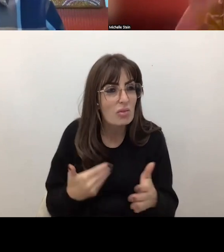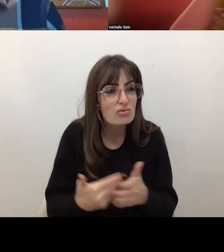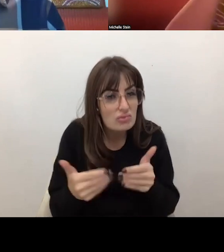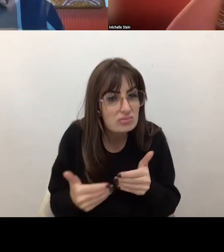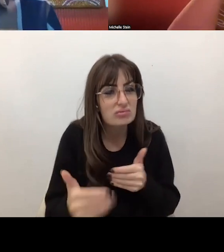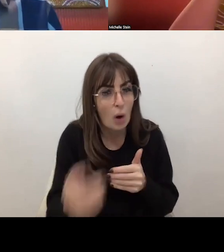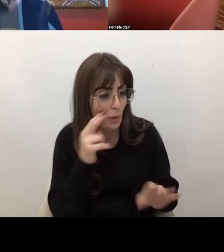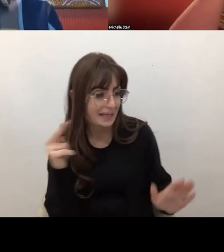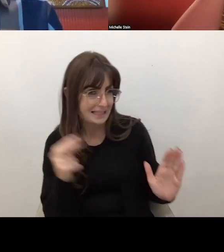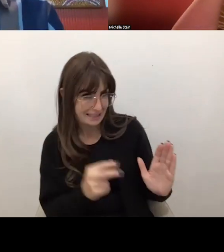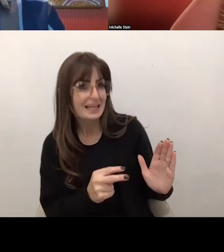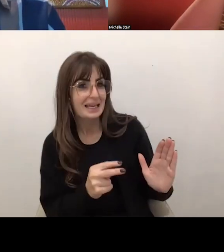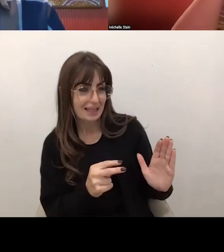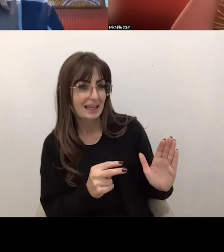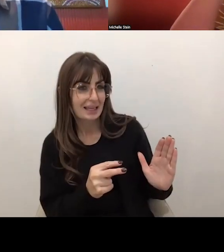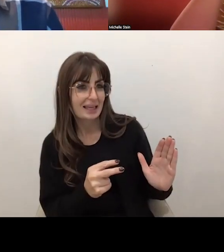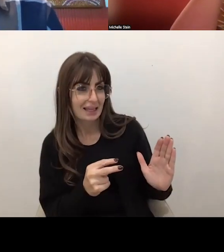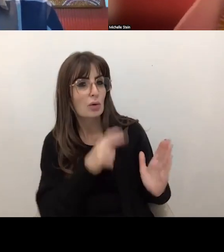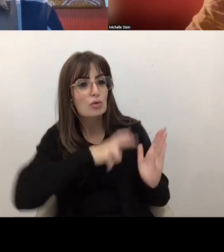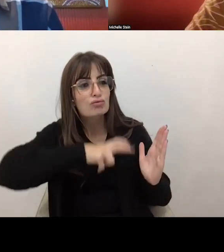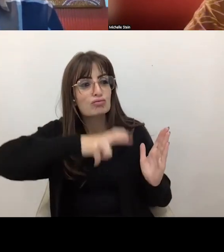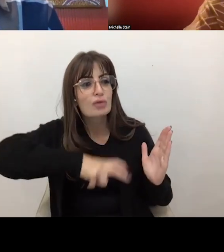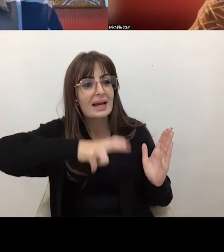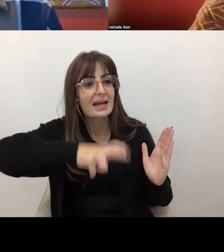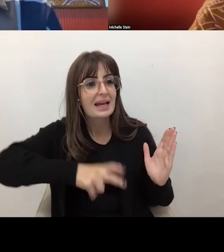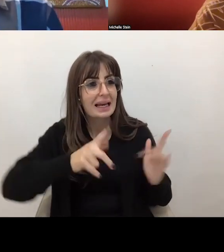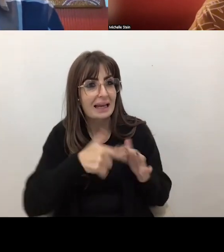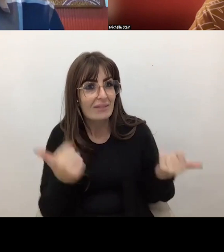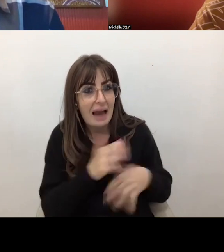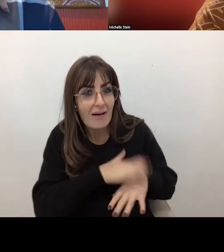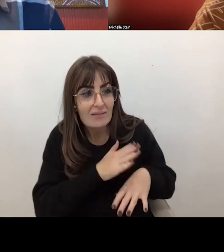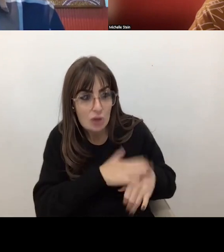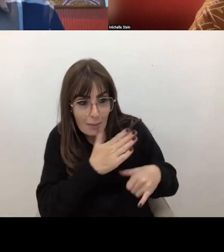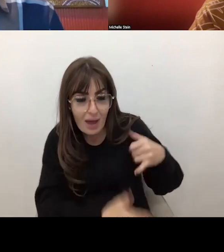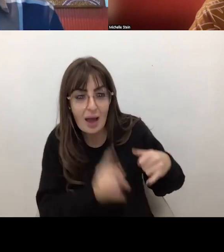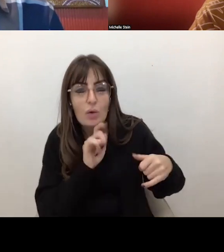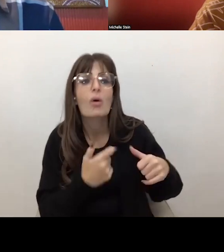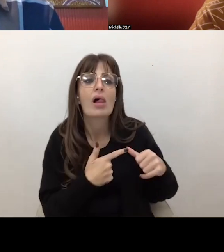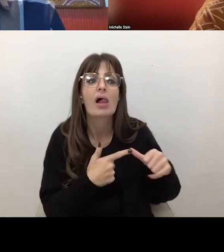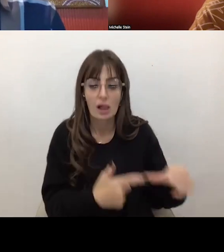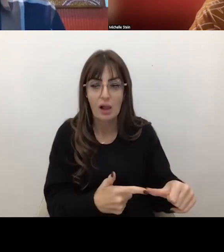that. We will look over these questions if we have enough time at the completion of the workshop. And